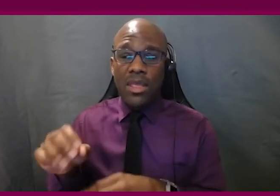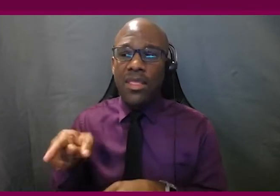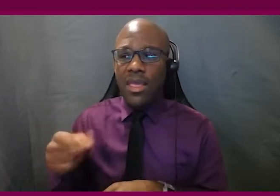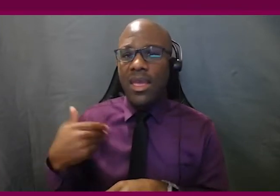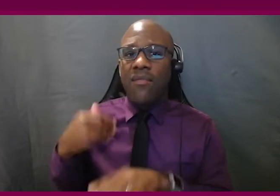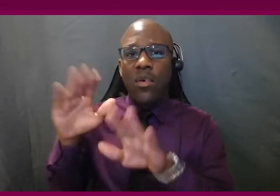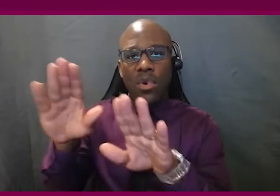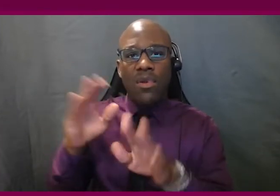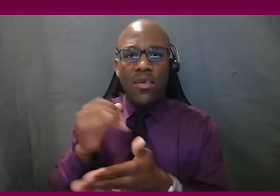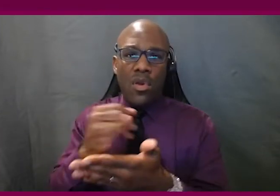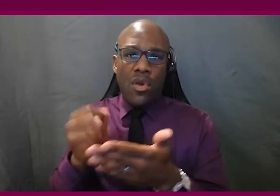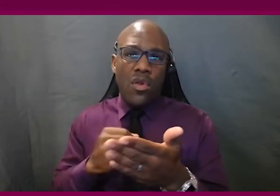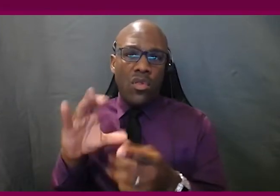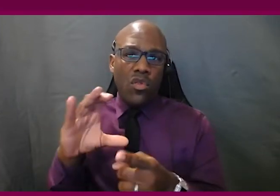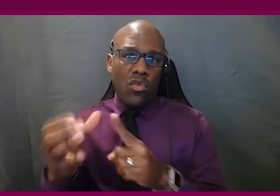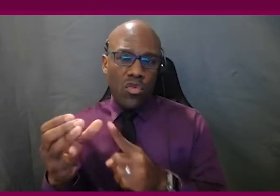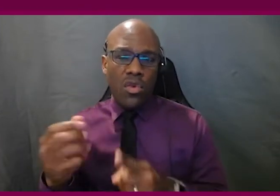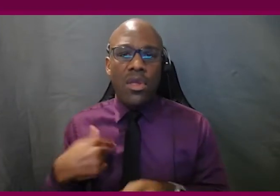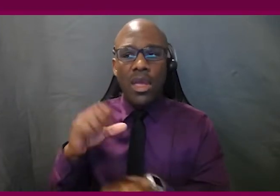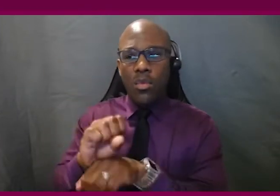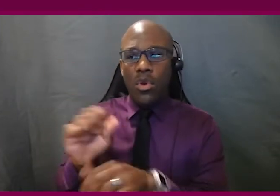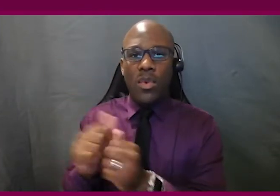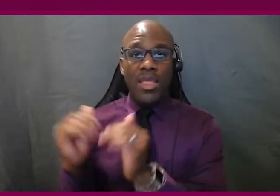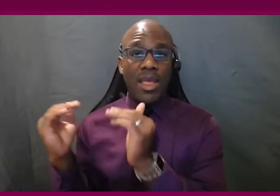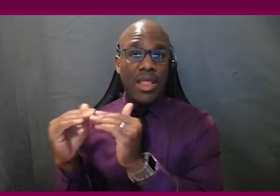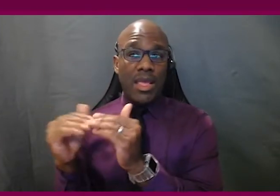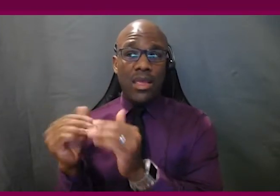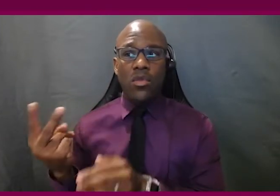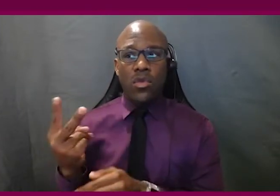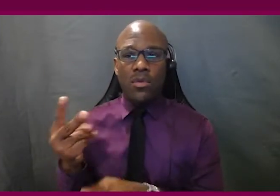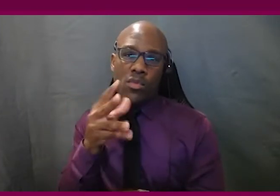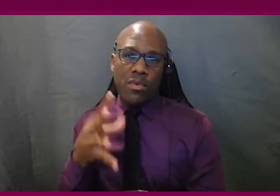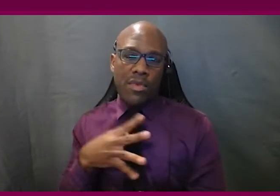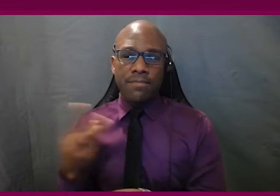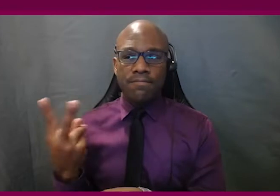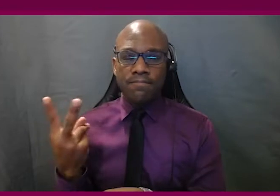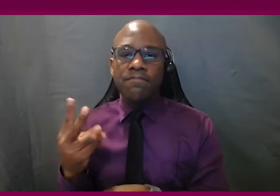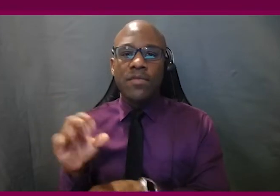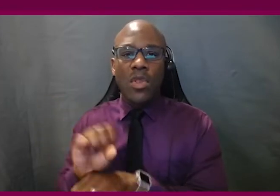So I work with a colleague of mine and she and I run the arts and culture department